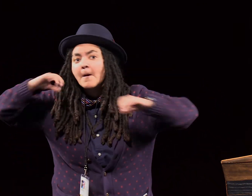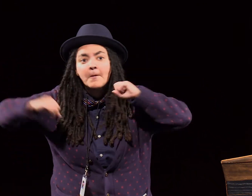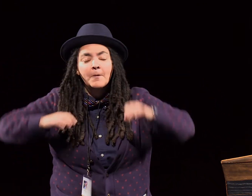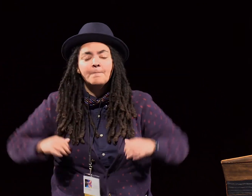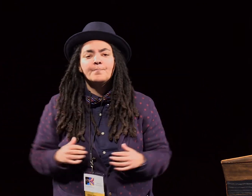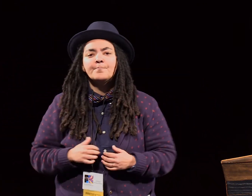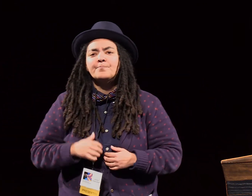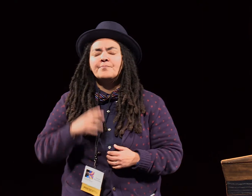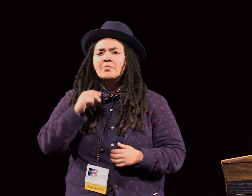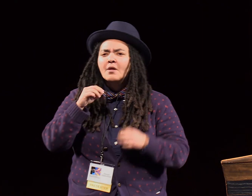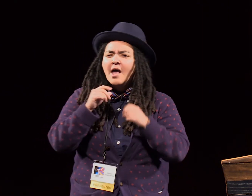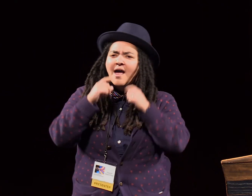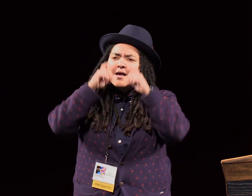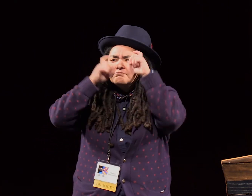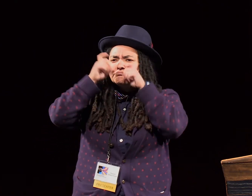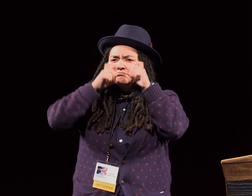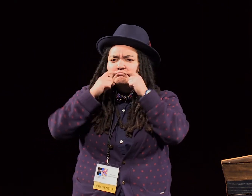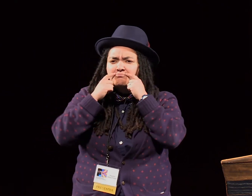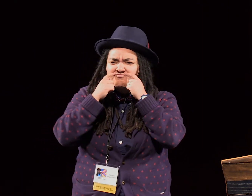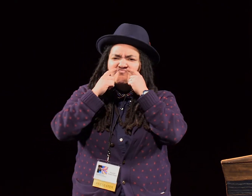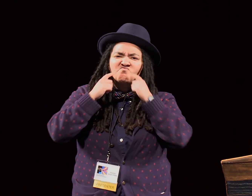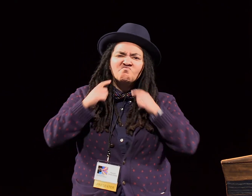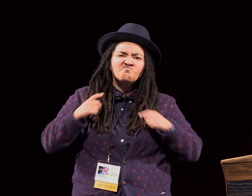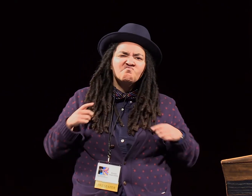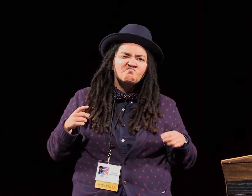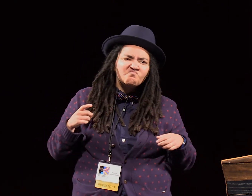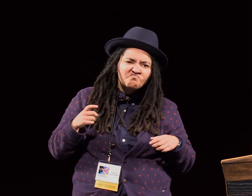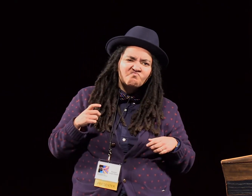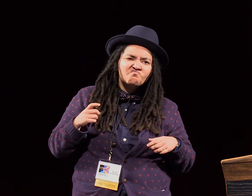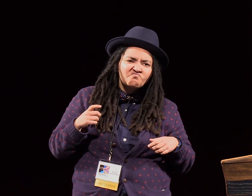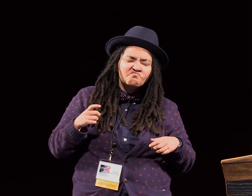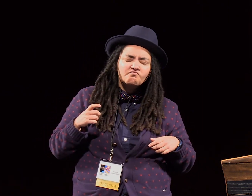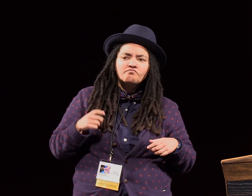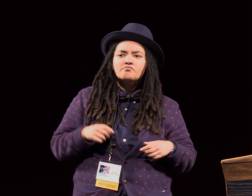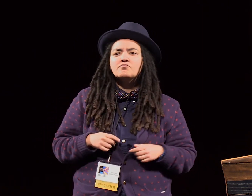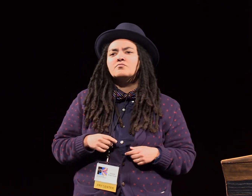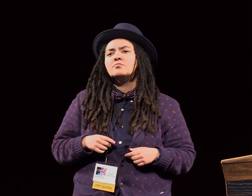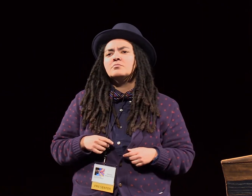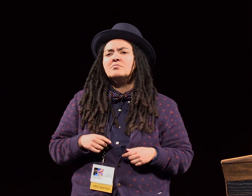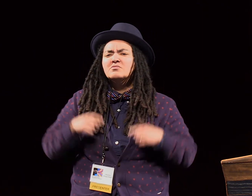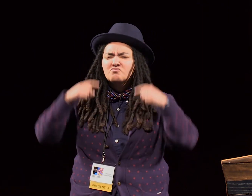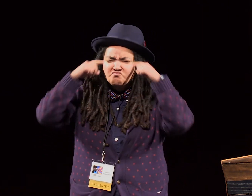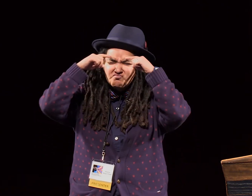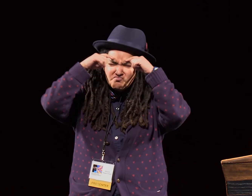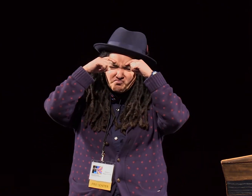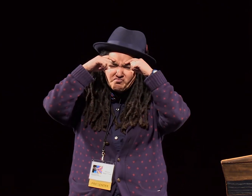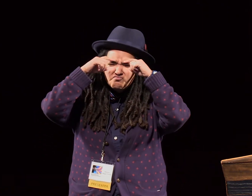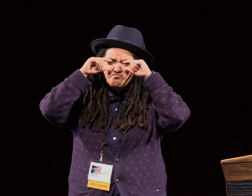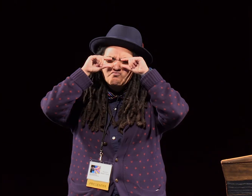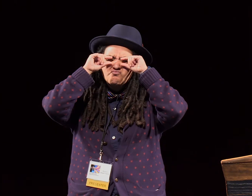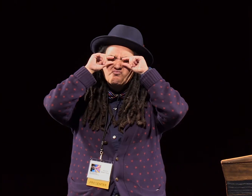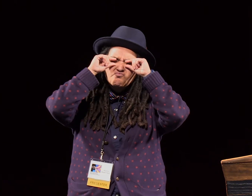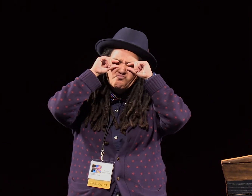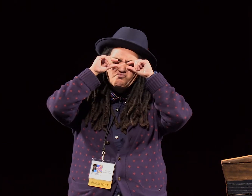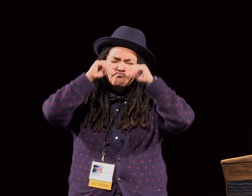Very large signing space. The facial expressions, also. Saw this in people's mouths and their brows.